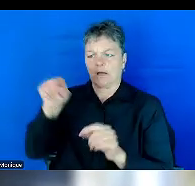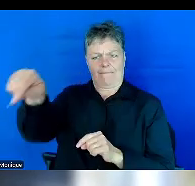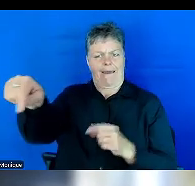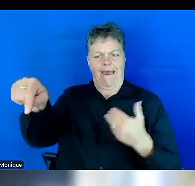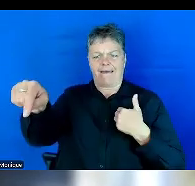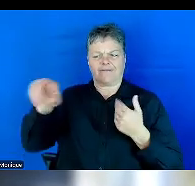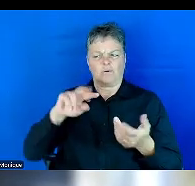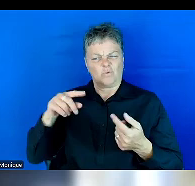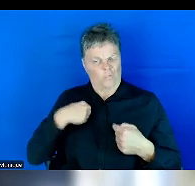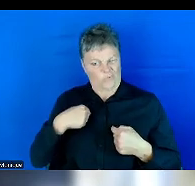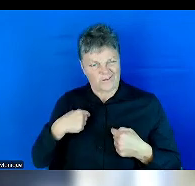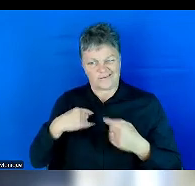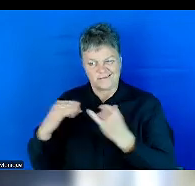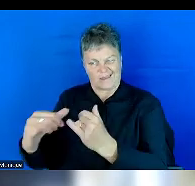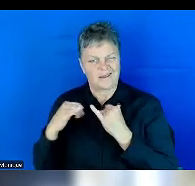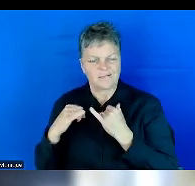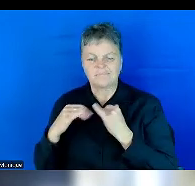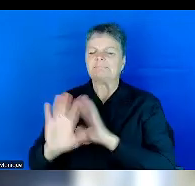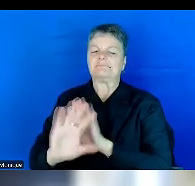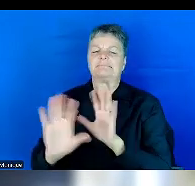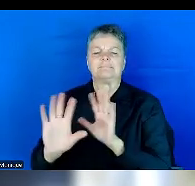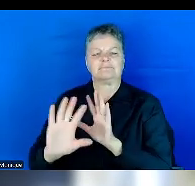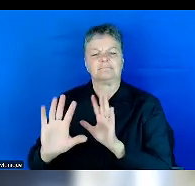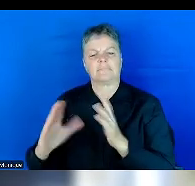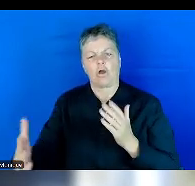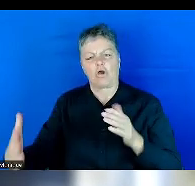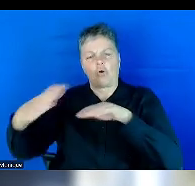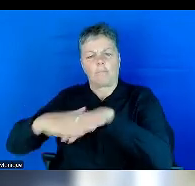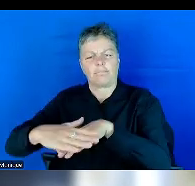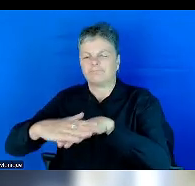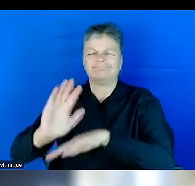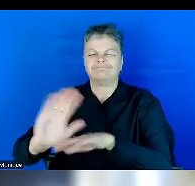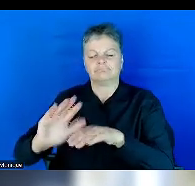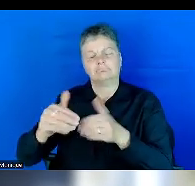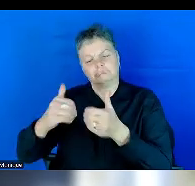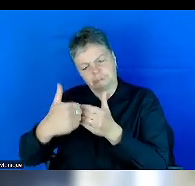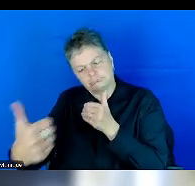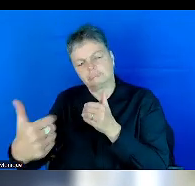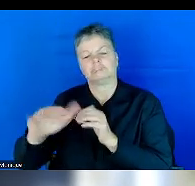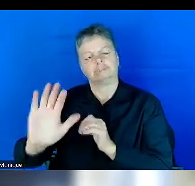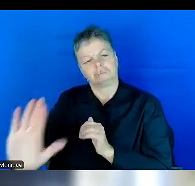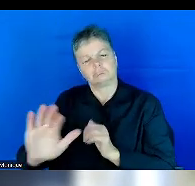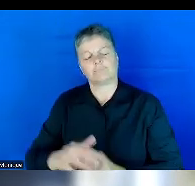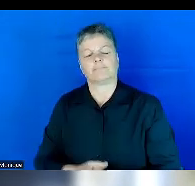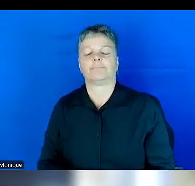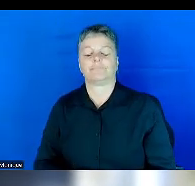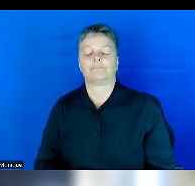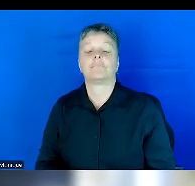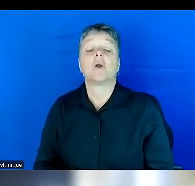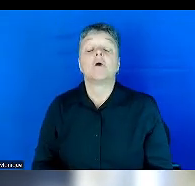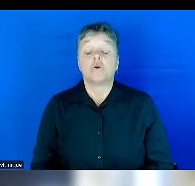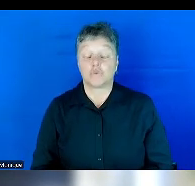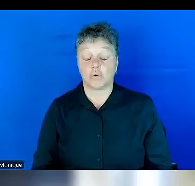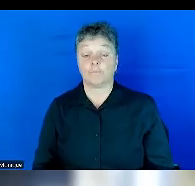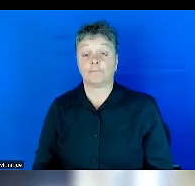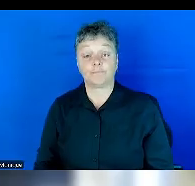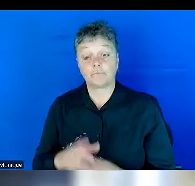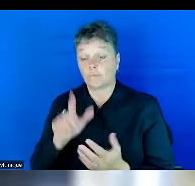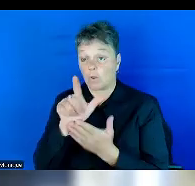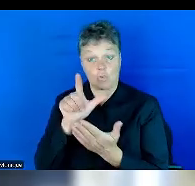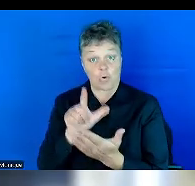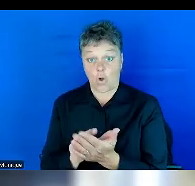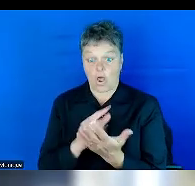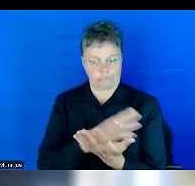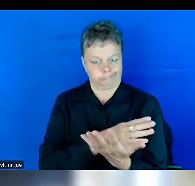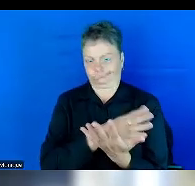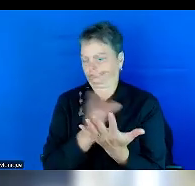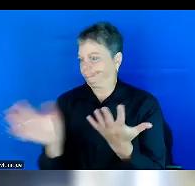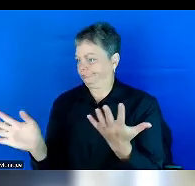So the first area of practice or I'll say area of law uh that we uh do and that we can give advice